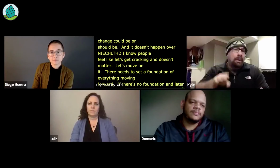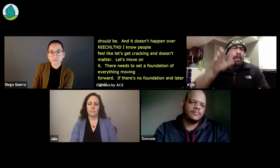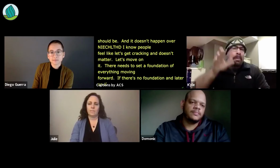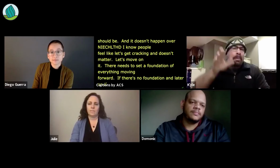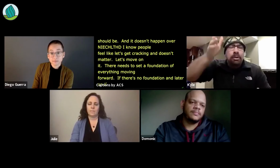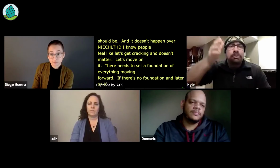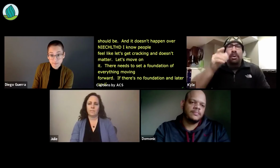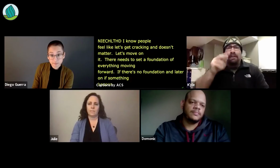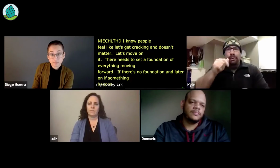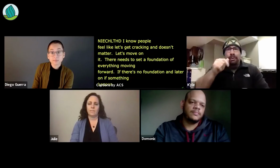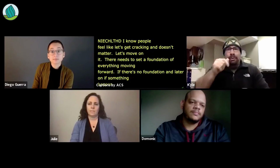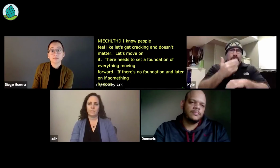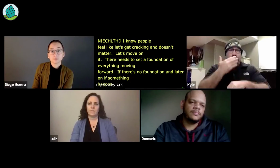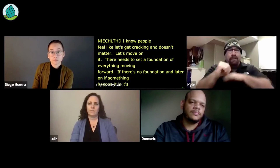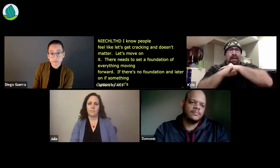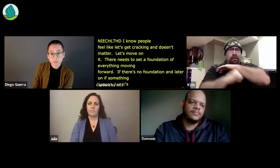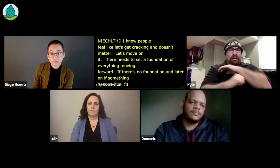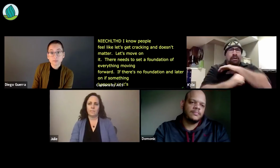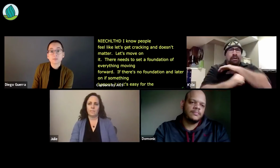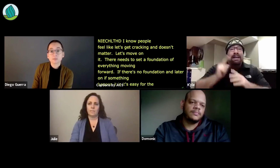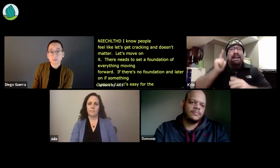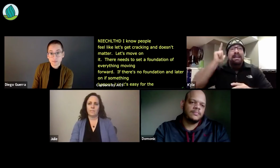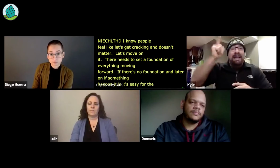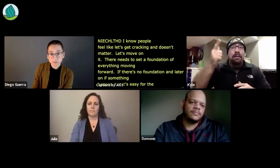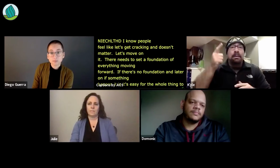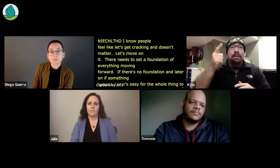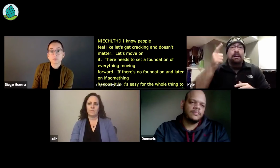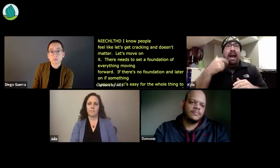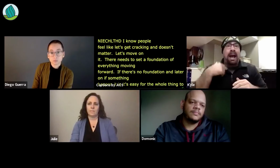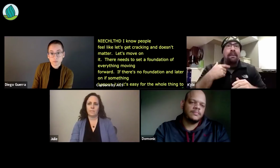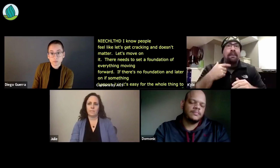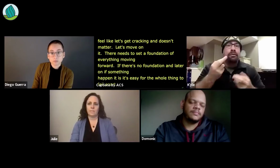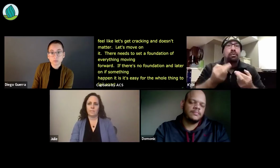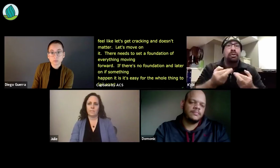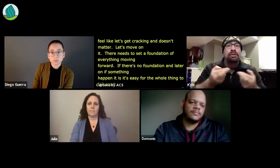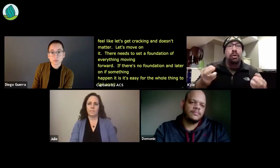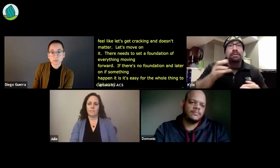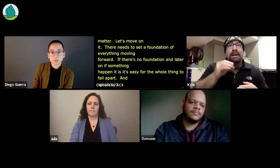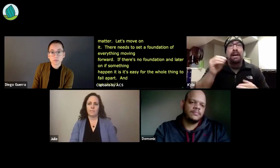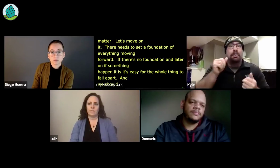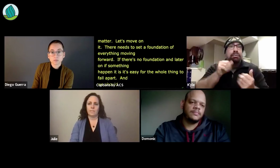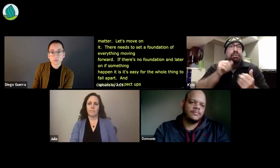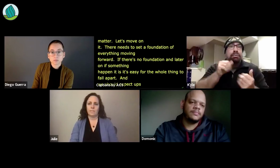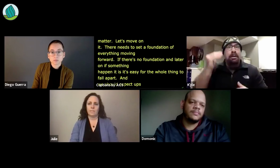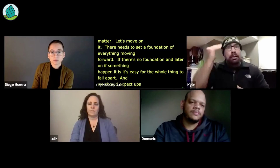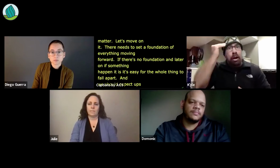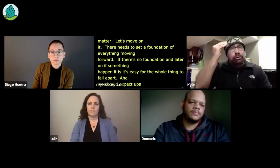but a good foundation is key for what comes later, for resources and knowledge, and when